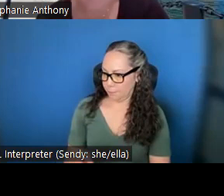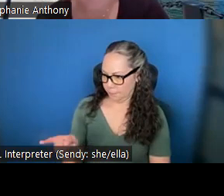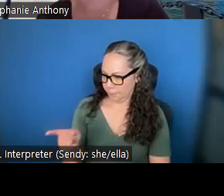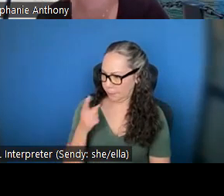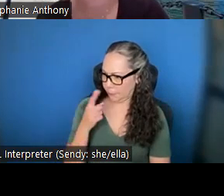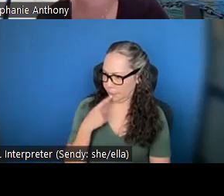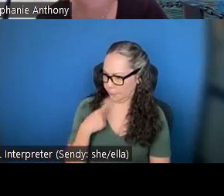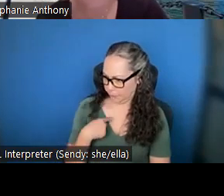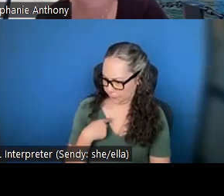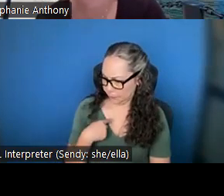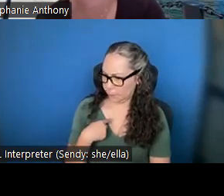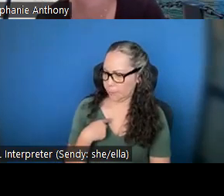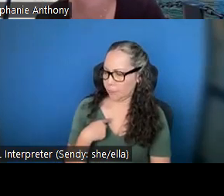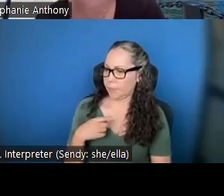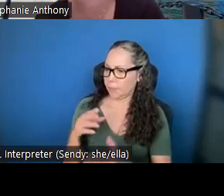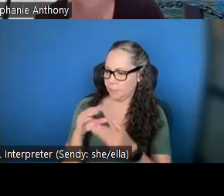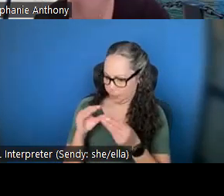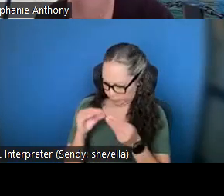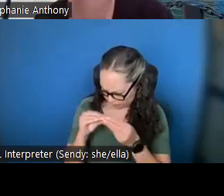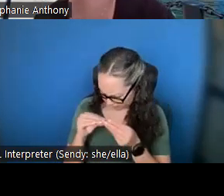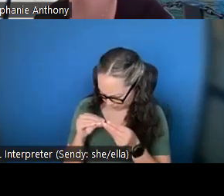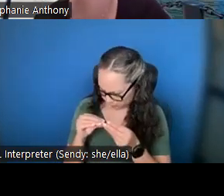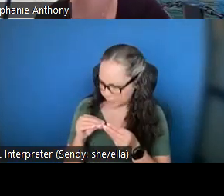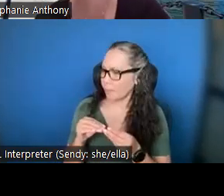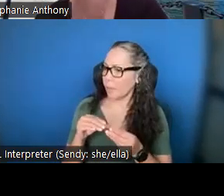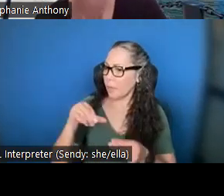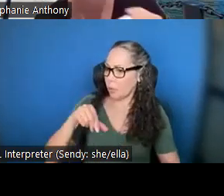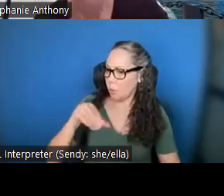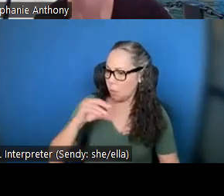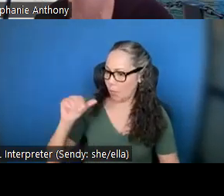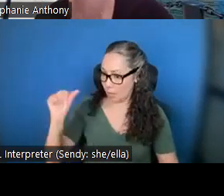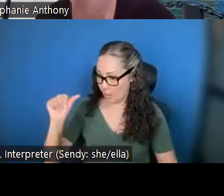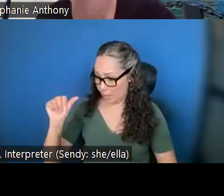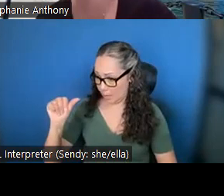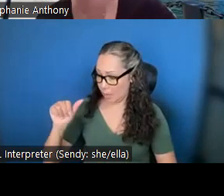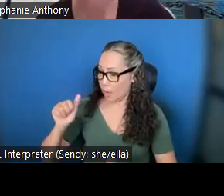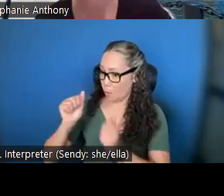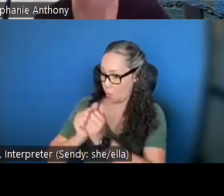going to do for the Q&A is keep it right now with committee members and then open it up for